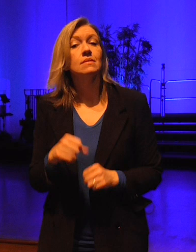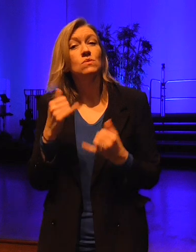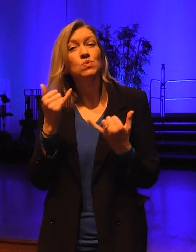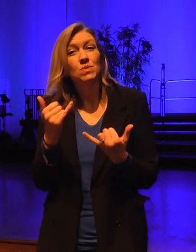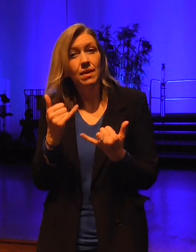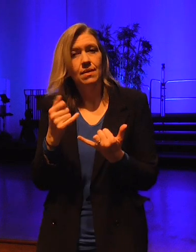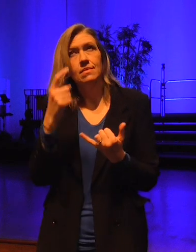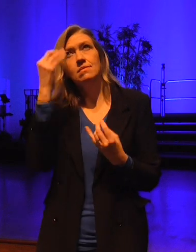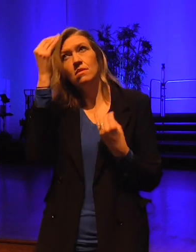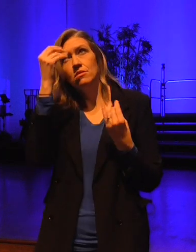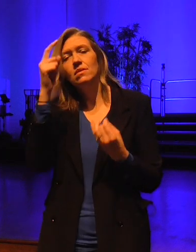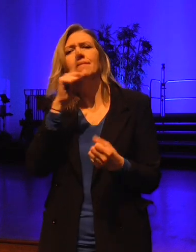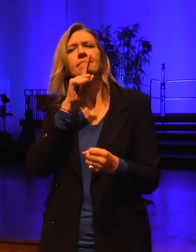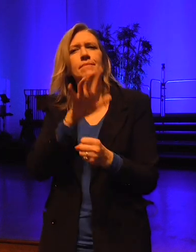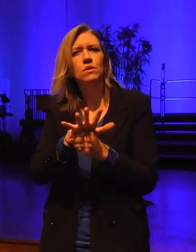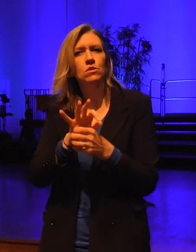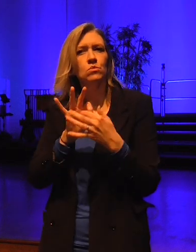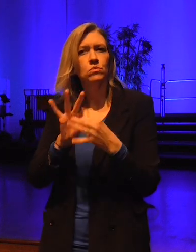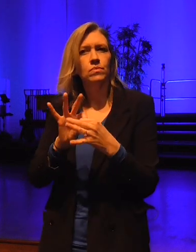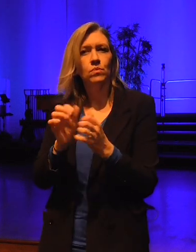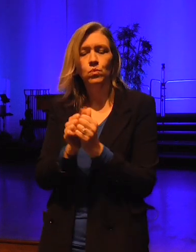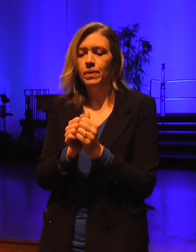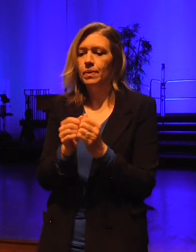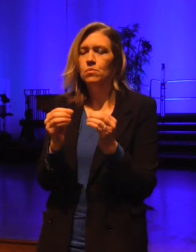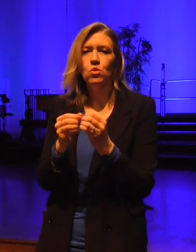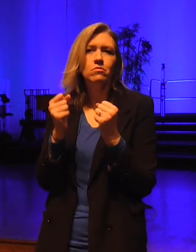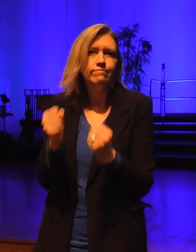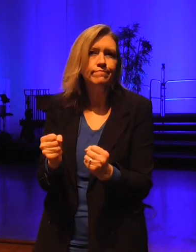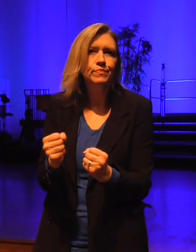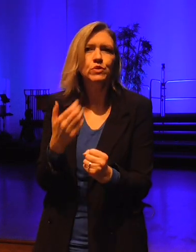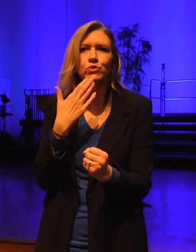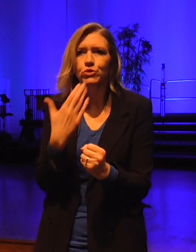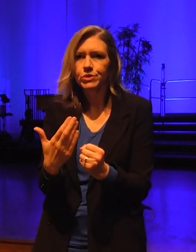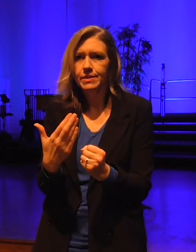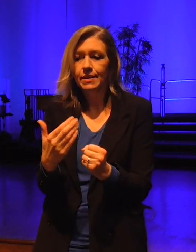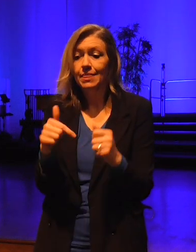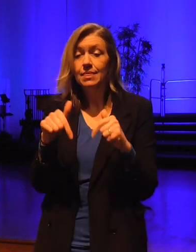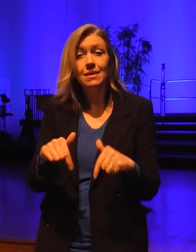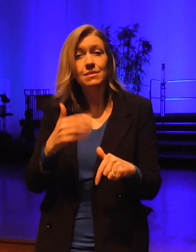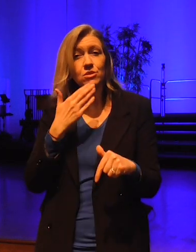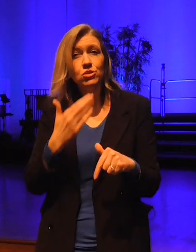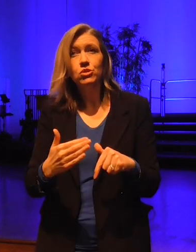our relationship with this greater good we know that this good is grounded not in what was but